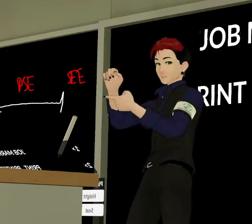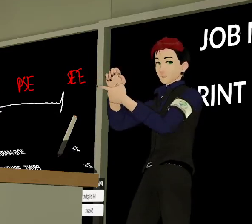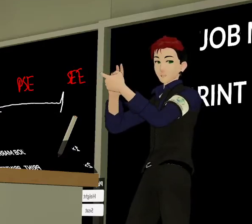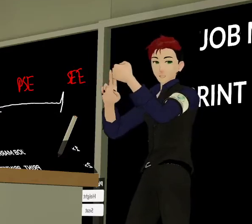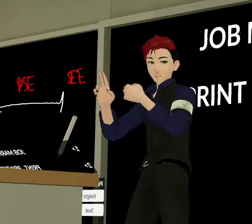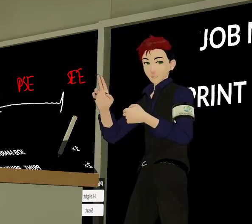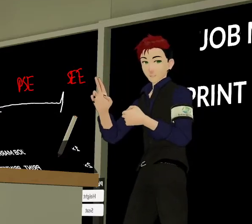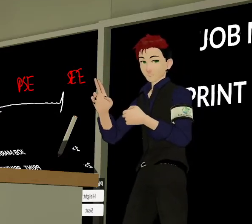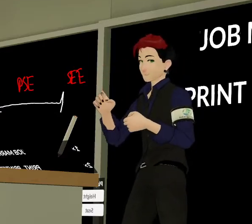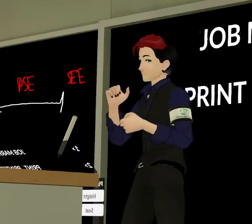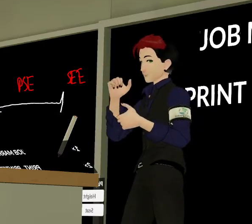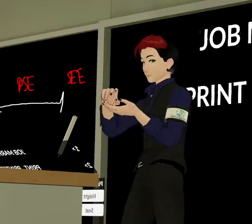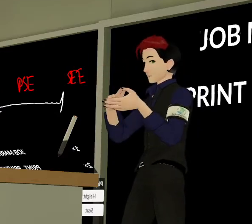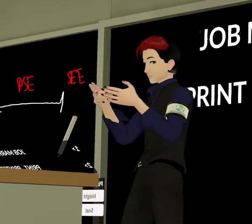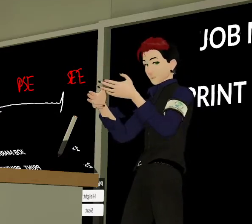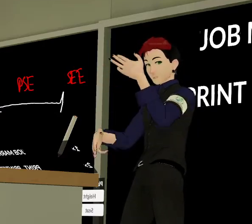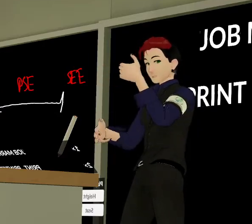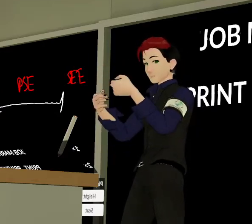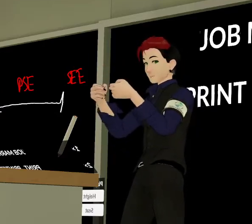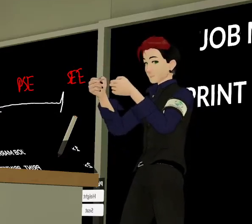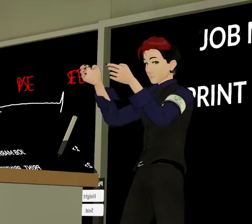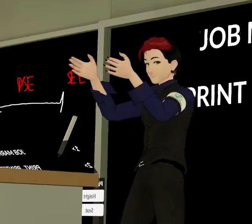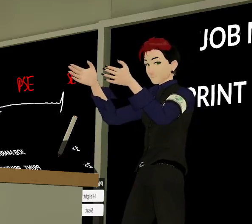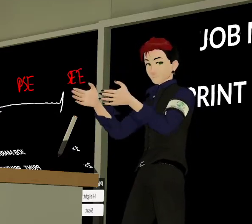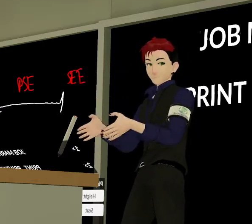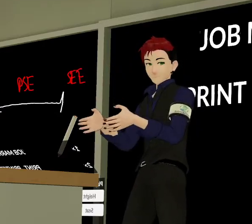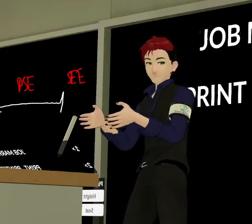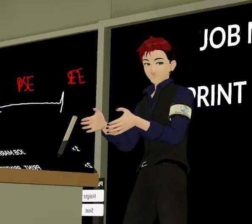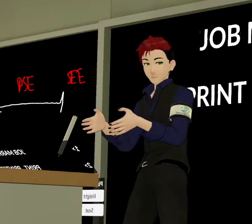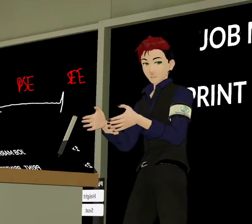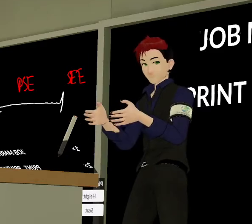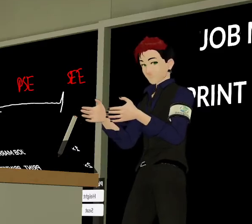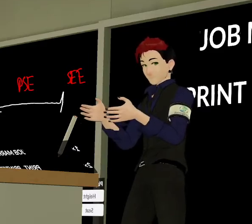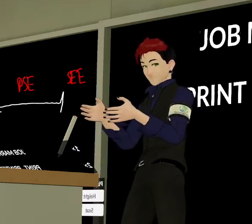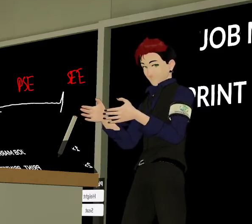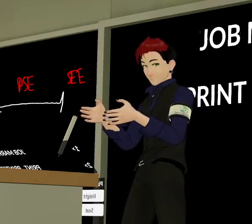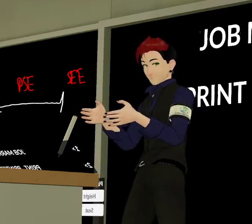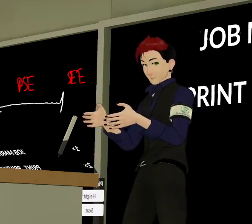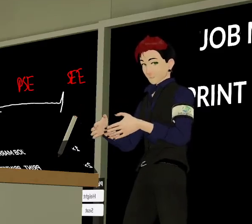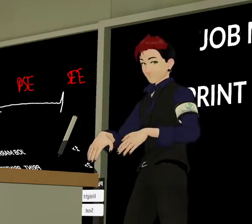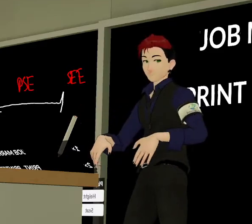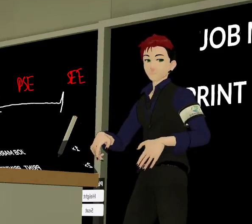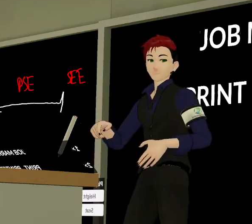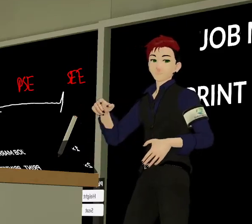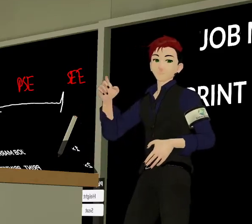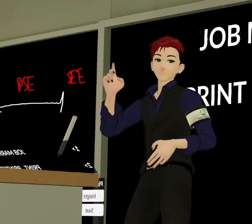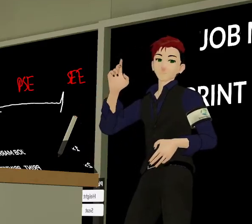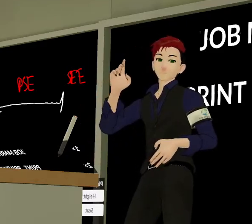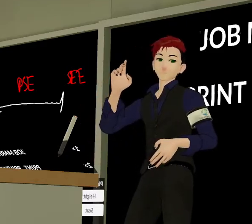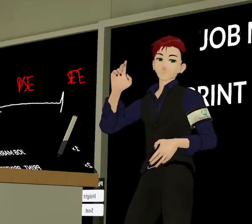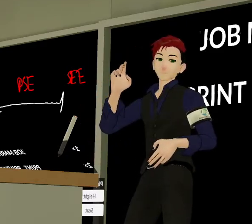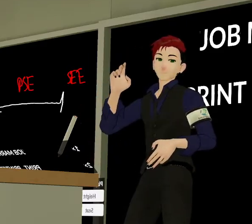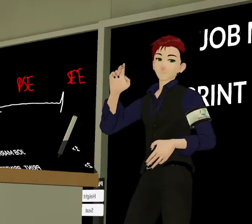'er' on it that does not mean you get to add 'er' okay